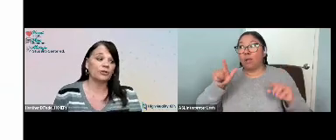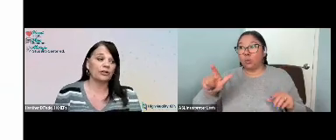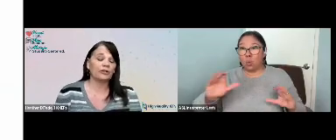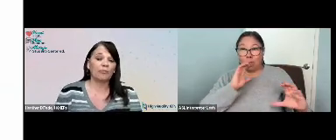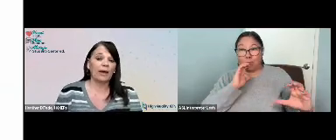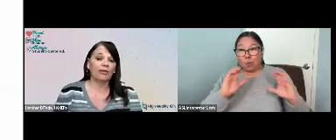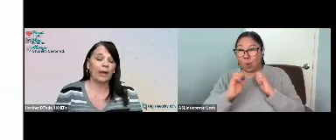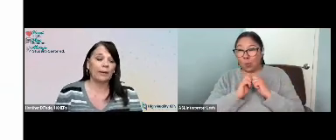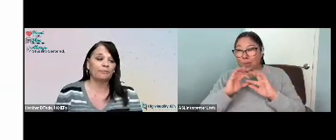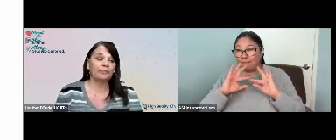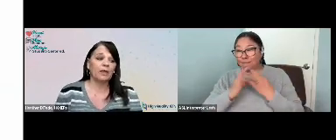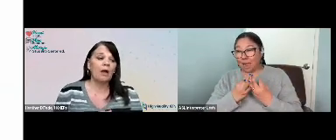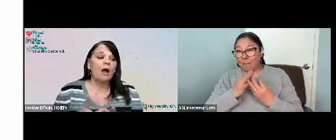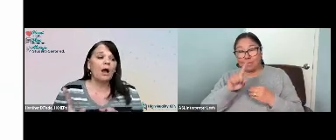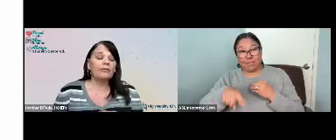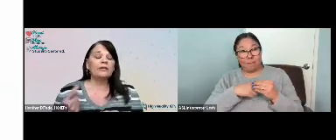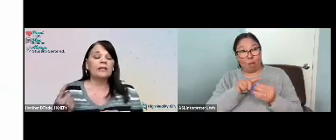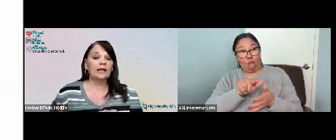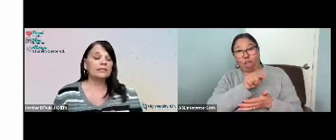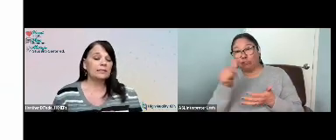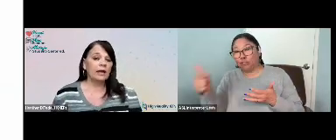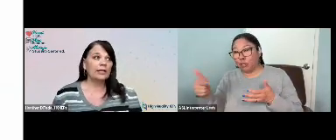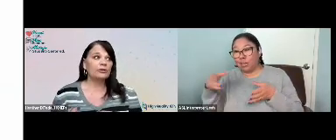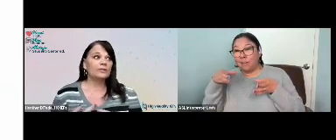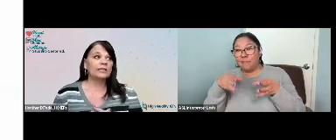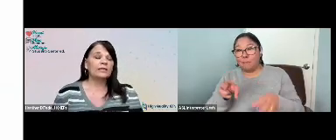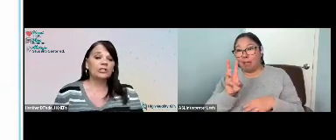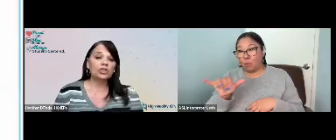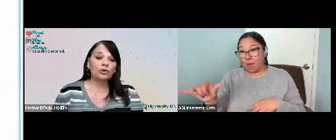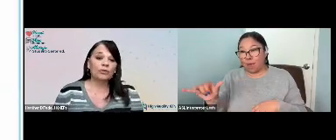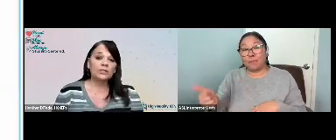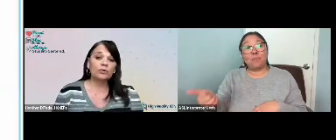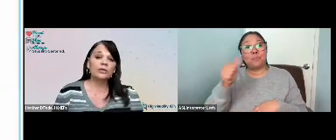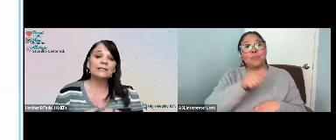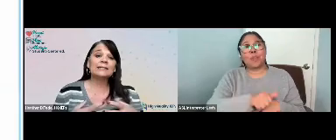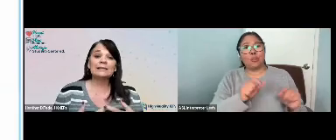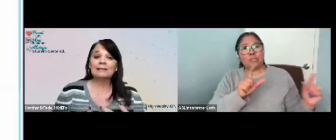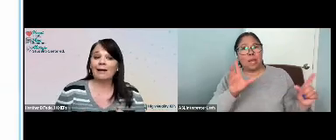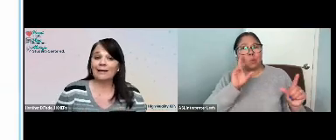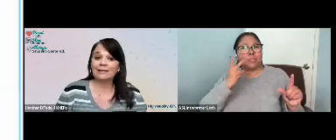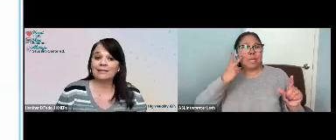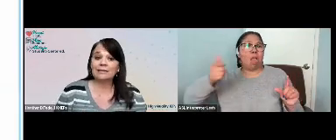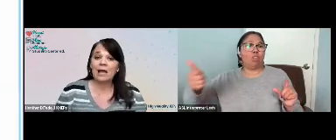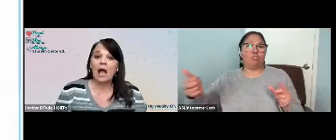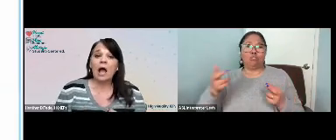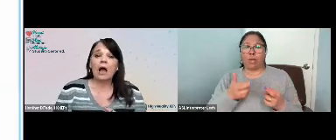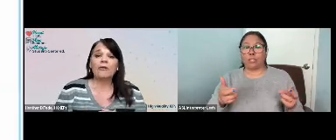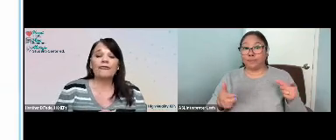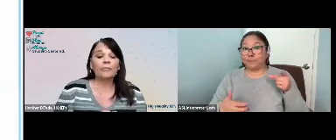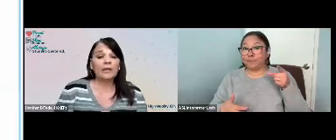this alternative pathway. On the next slide you'll see an additional resource. This is guidance uh